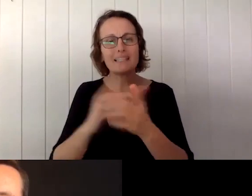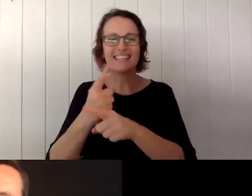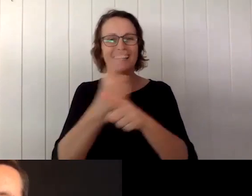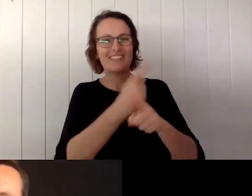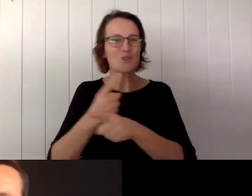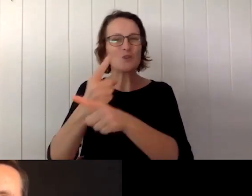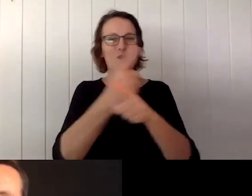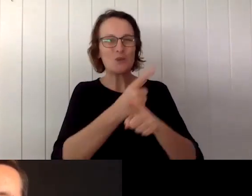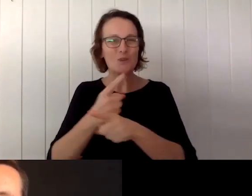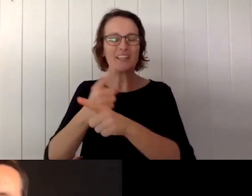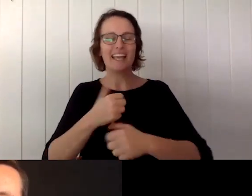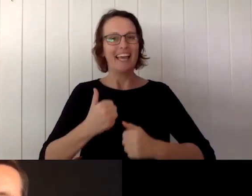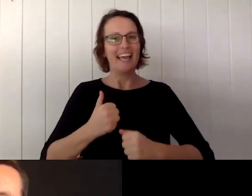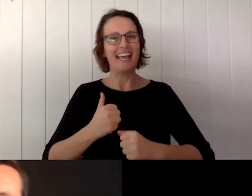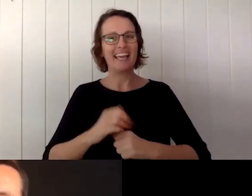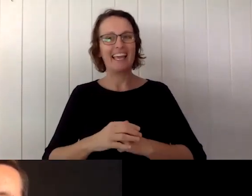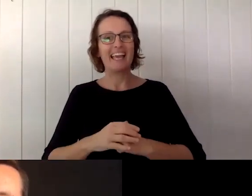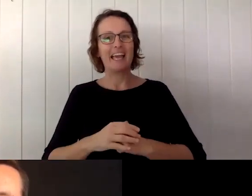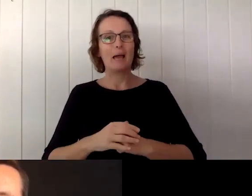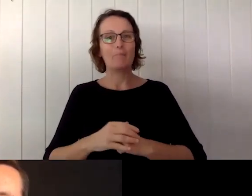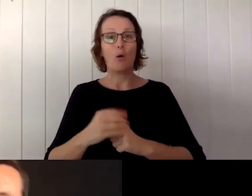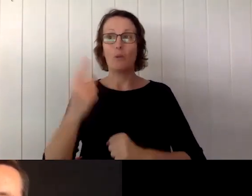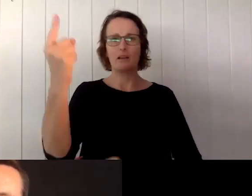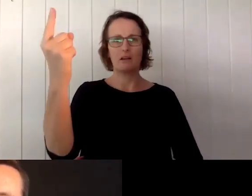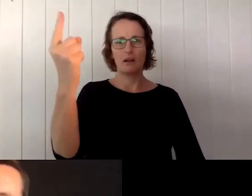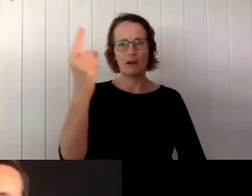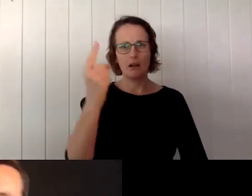it is, but when they're walking into the room, they drag themselves in a